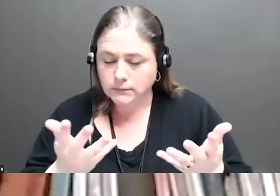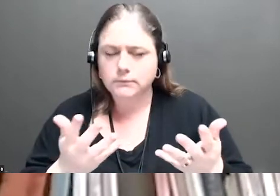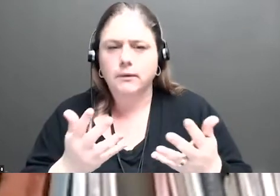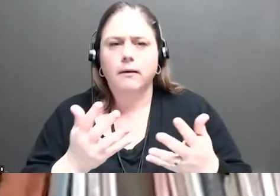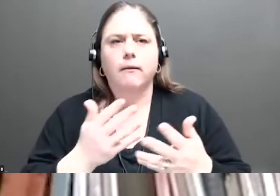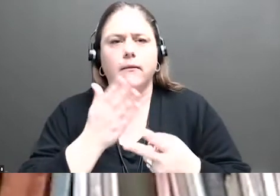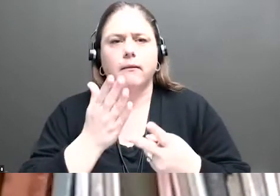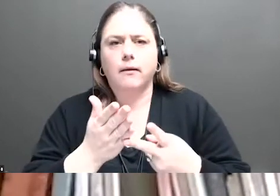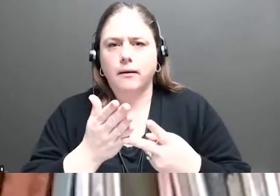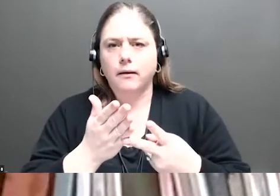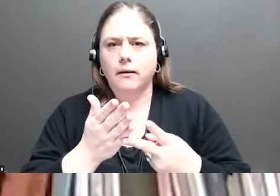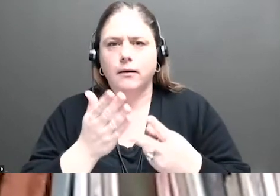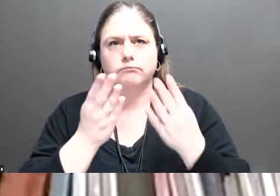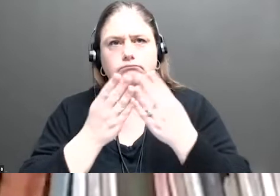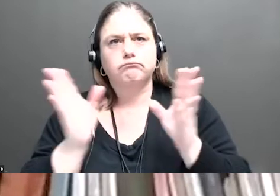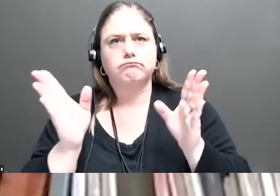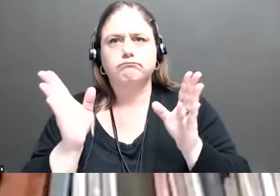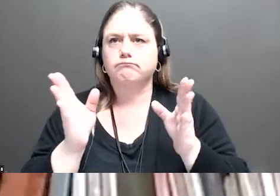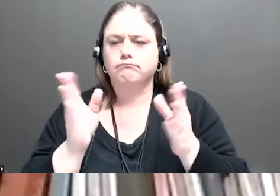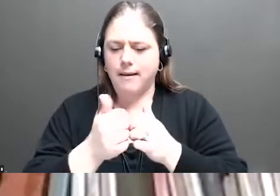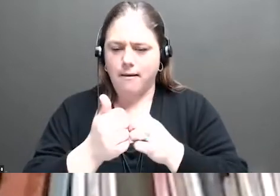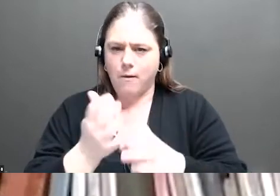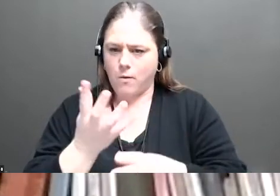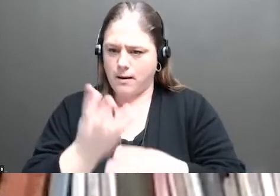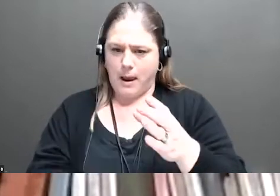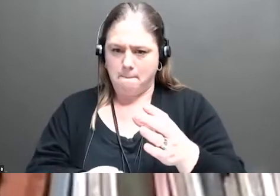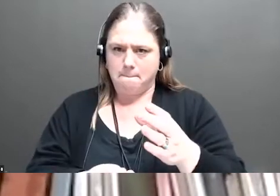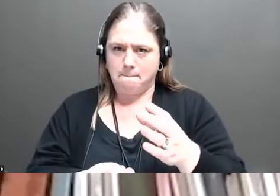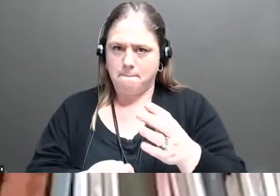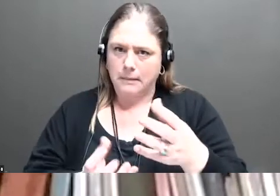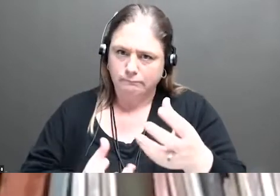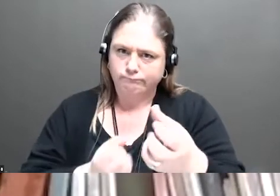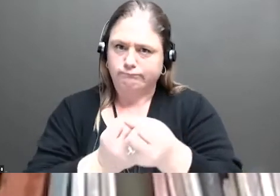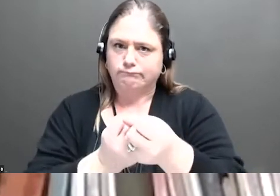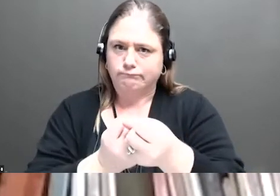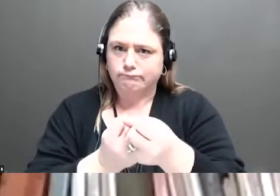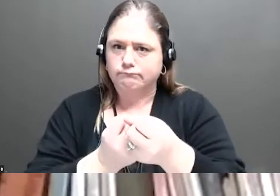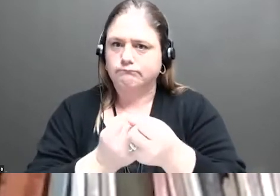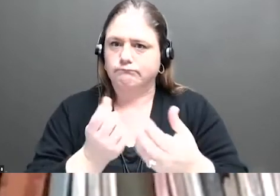objective of bridging the gap between workers with disabilities and employers who lack the